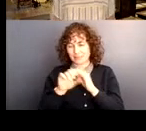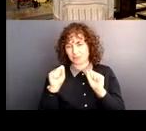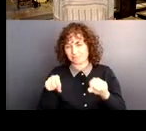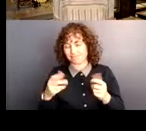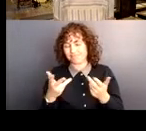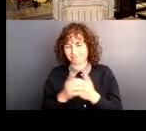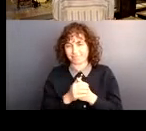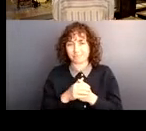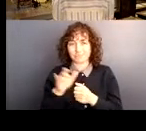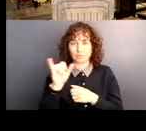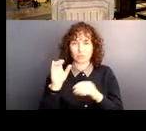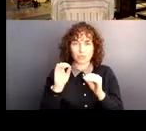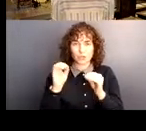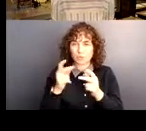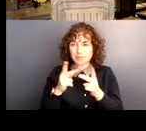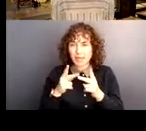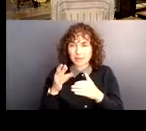There's also no space between the chairs.